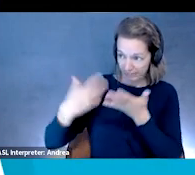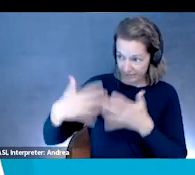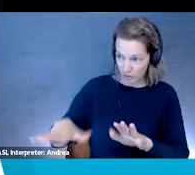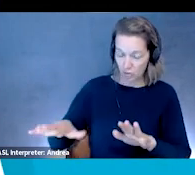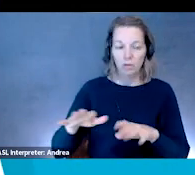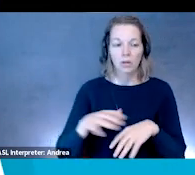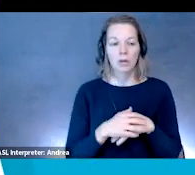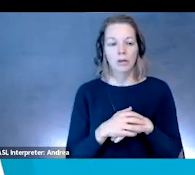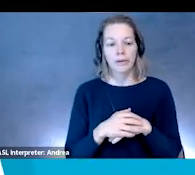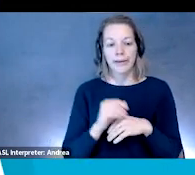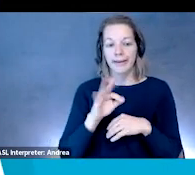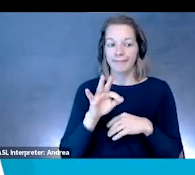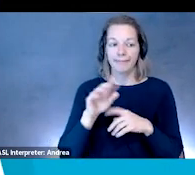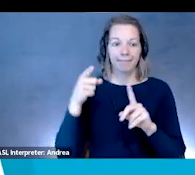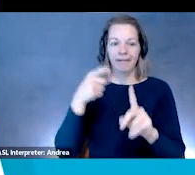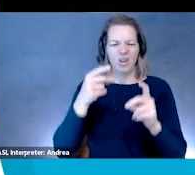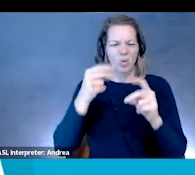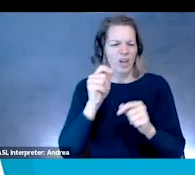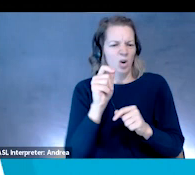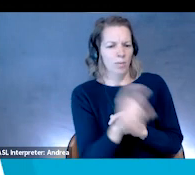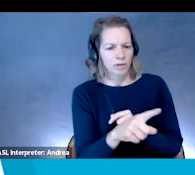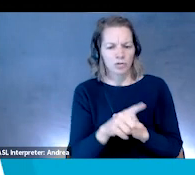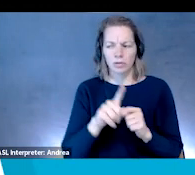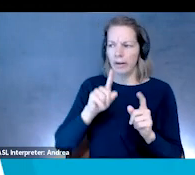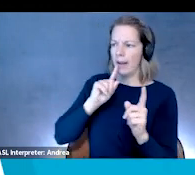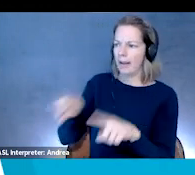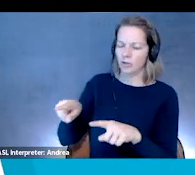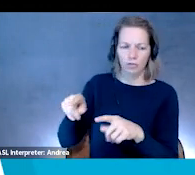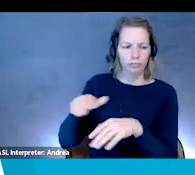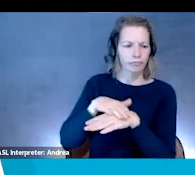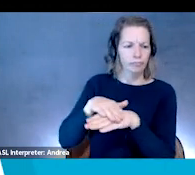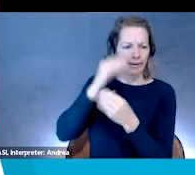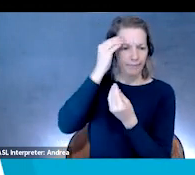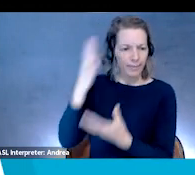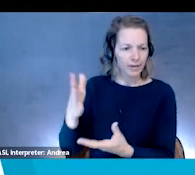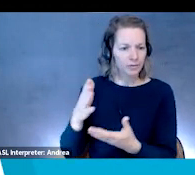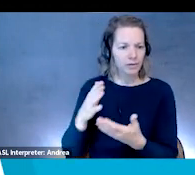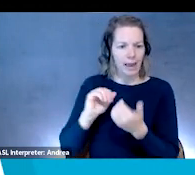WE CAN HELP AND YOUR CASE. WHICH SO, ONCE YOU HAVE CALLED AND WE HAVE HAD THE INTAKE CALL, IF YOU